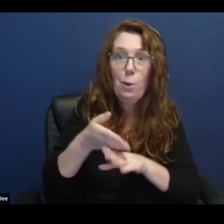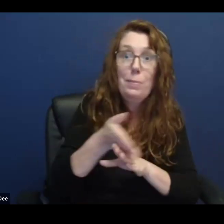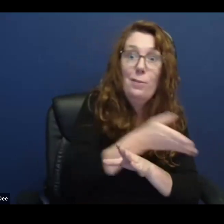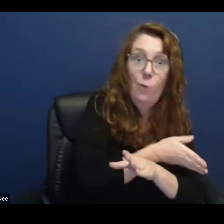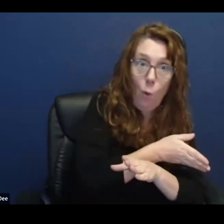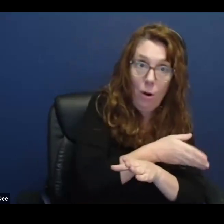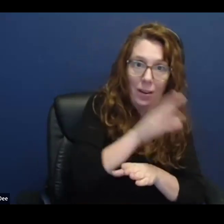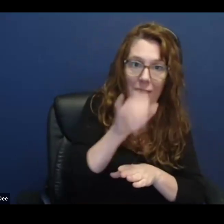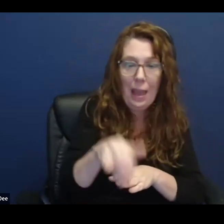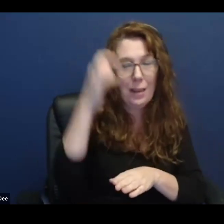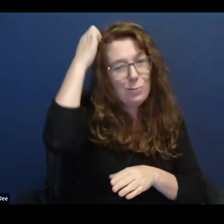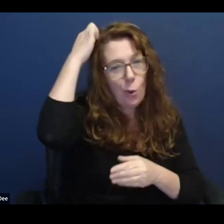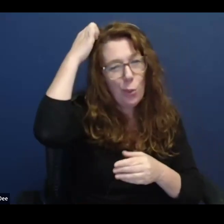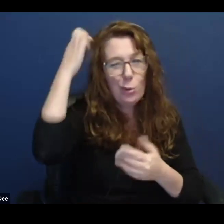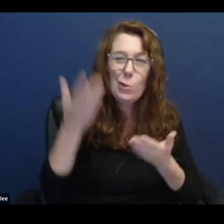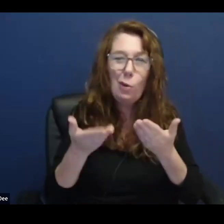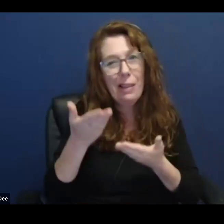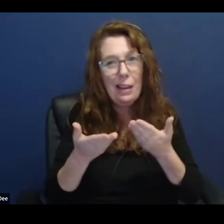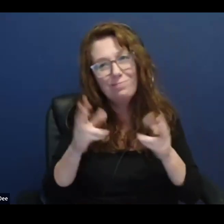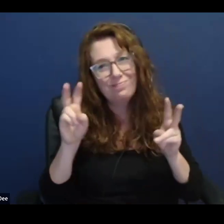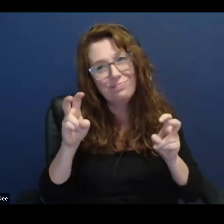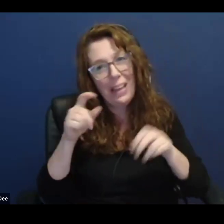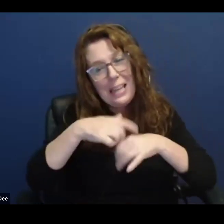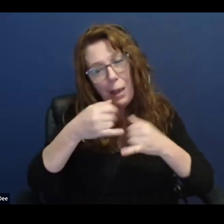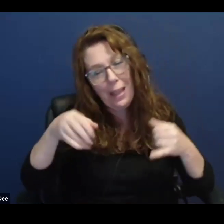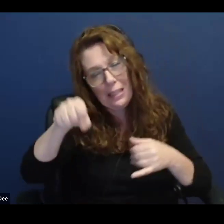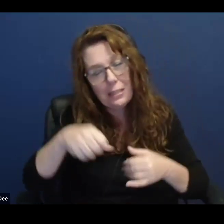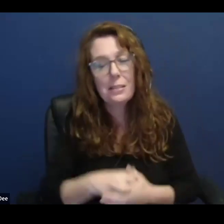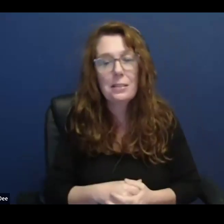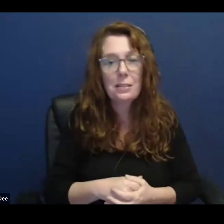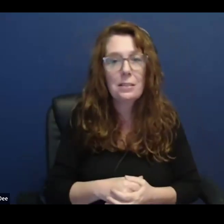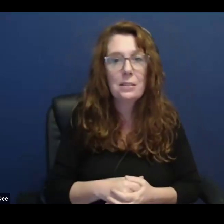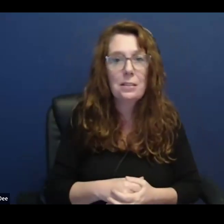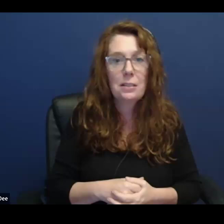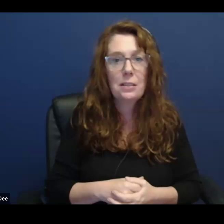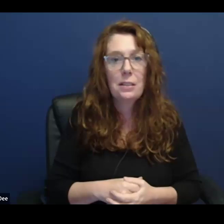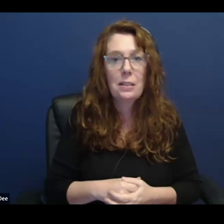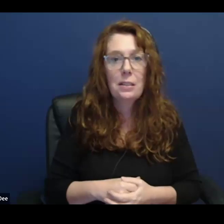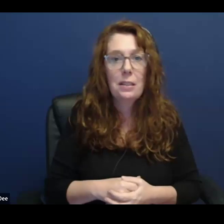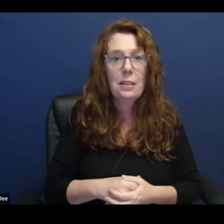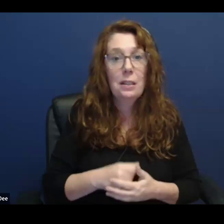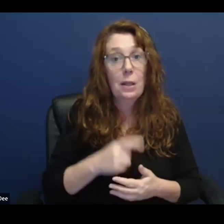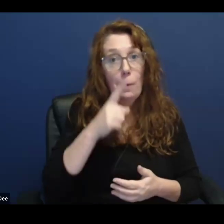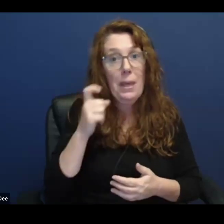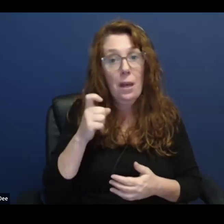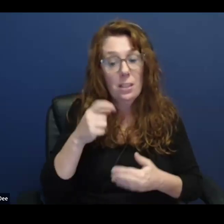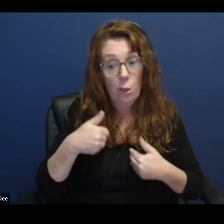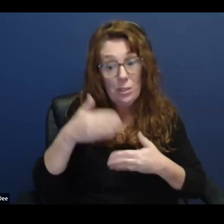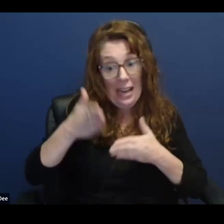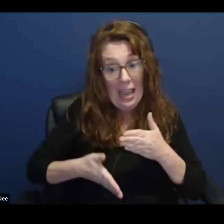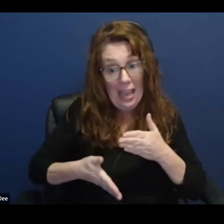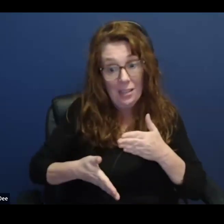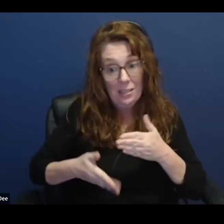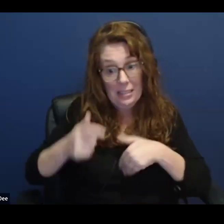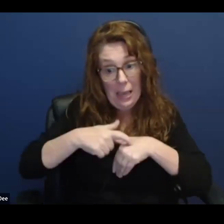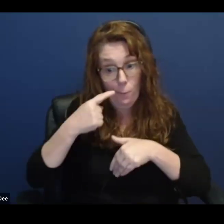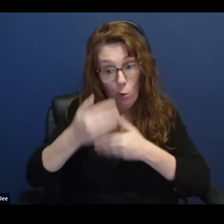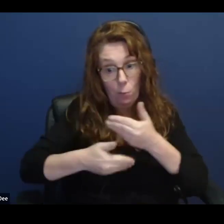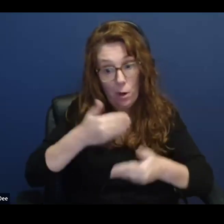there's a built-in timeline, so to speak, in that there's an end date for the process. If you're